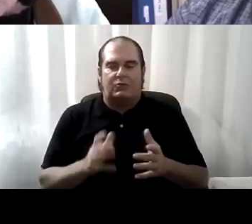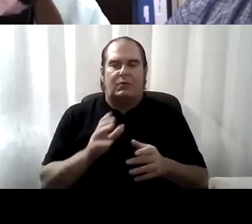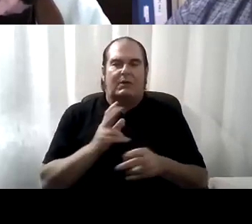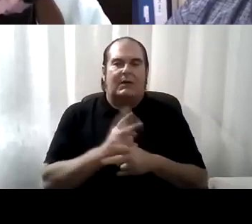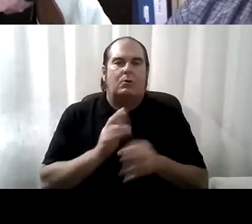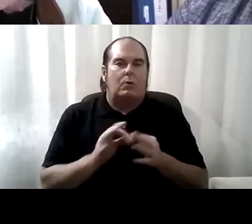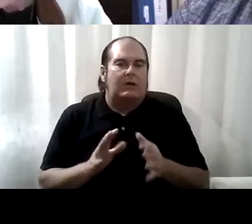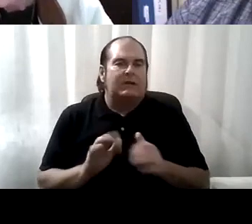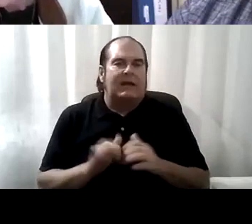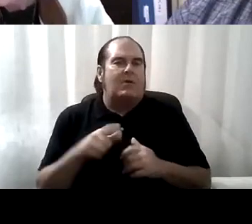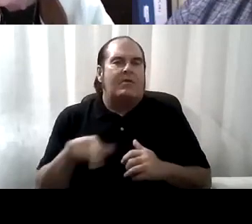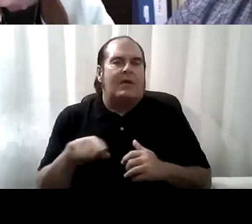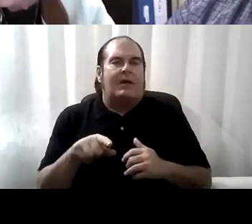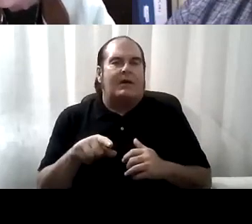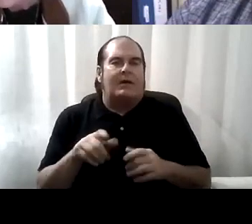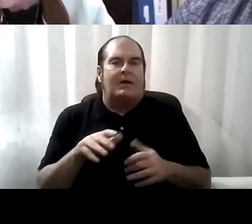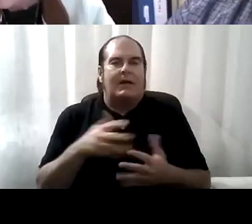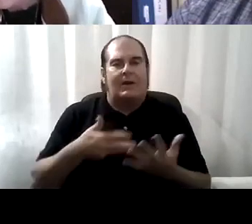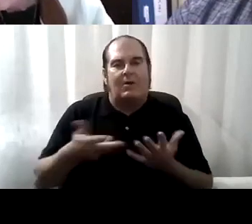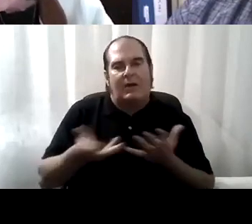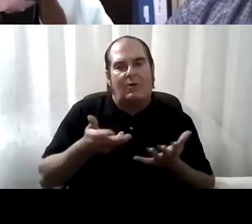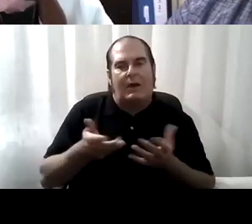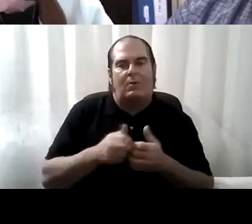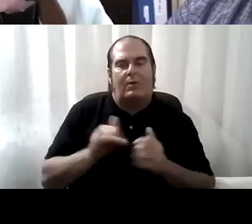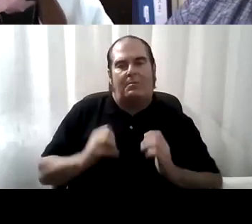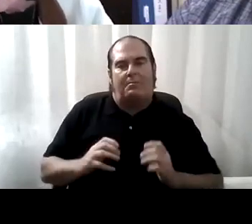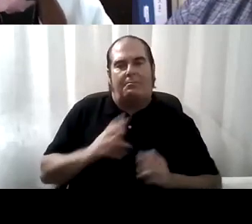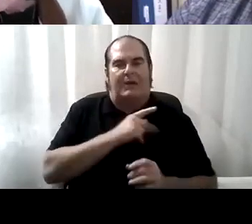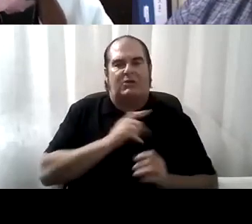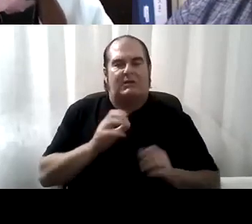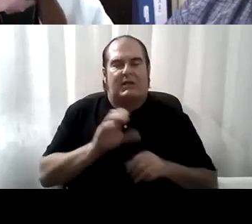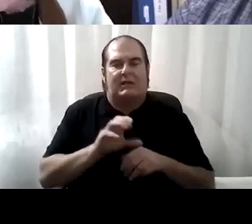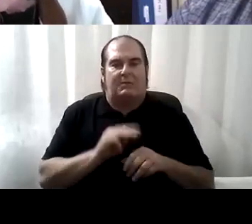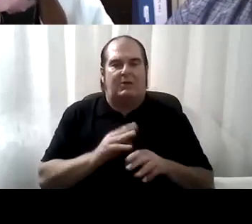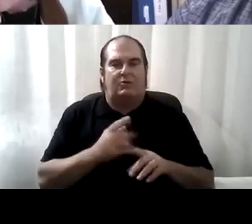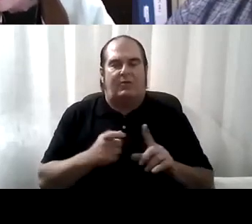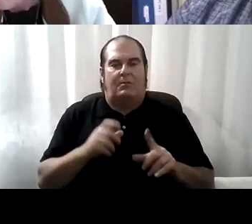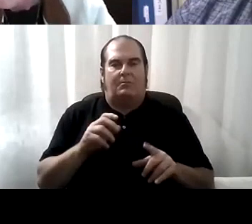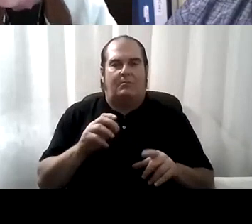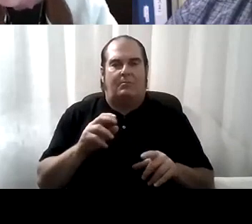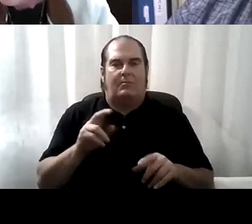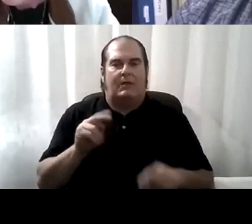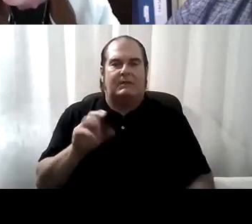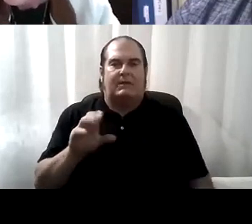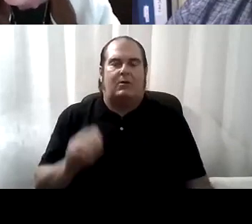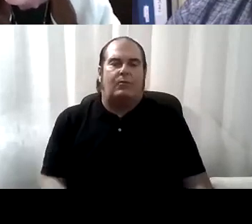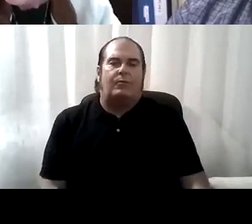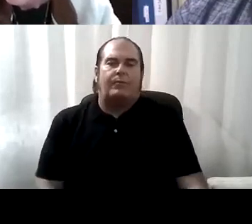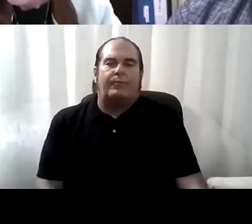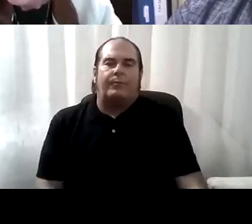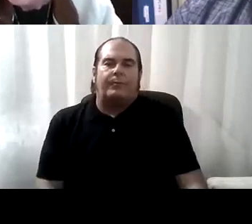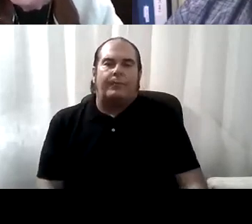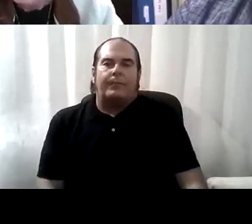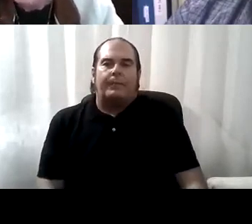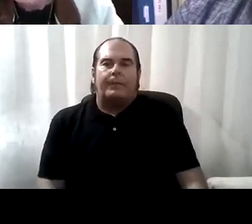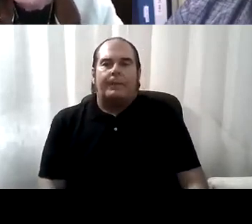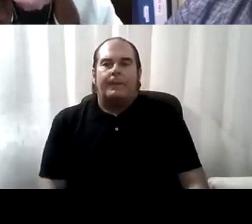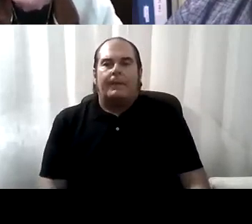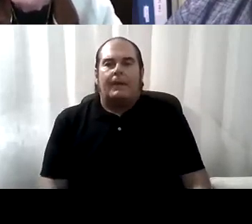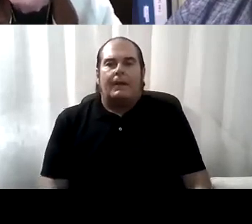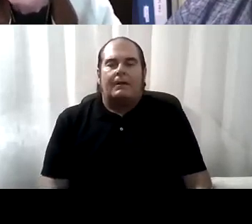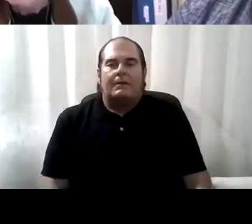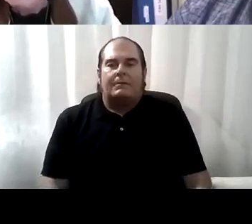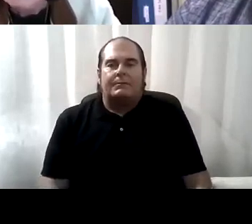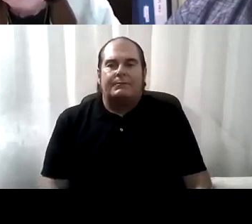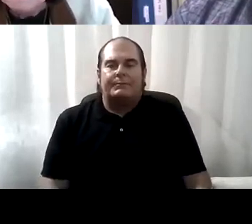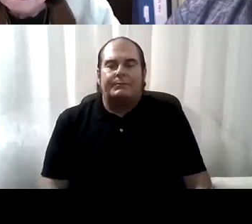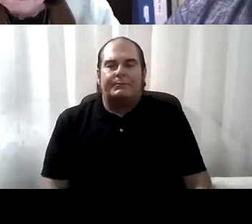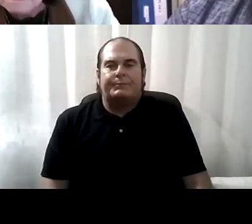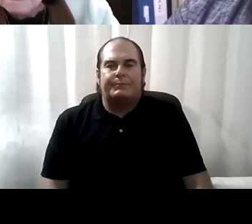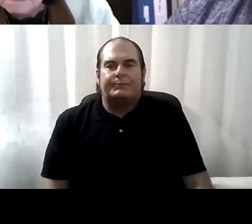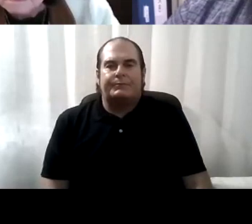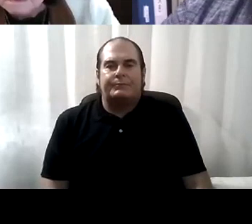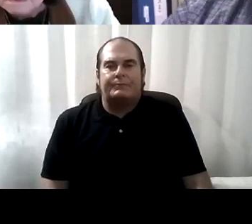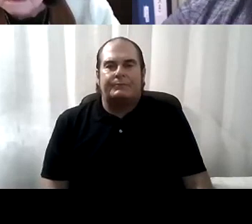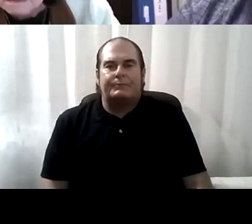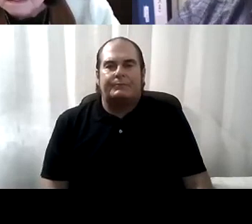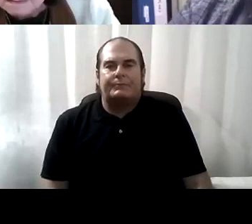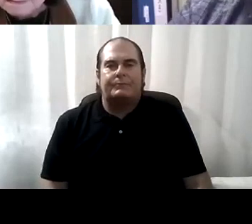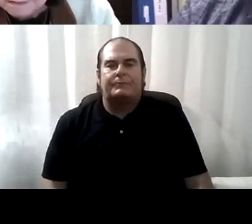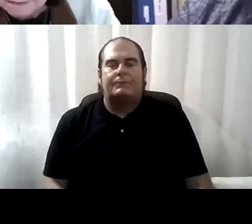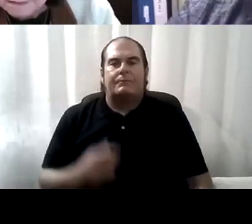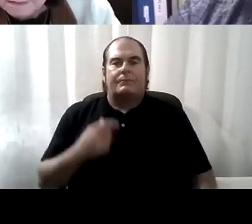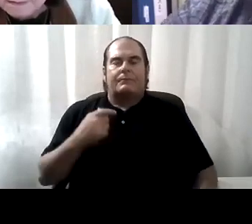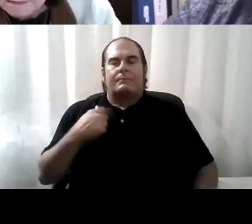do they interact with that patient's case manager from an MCO.